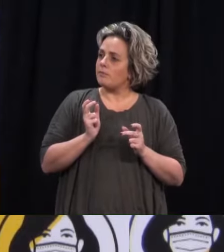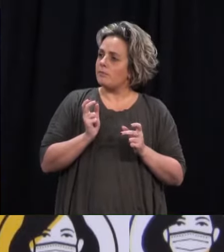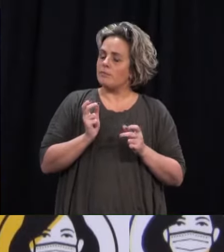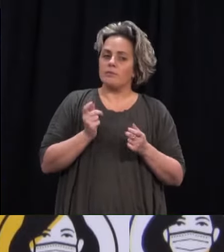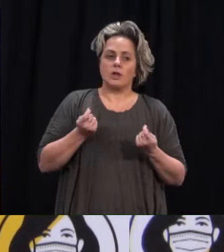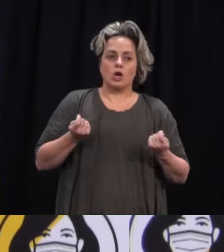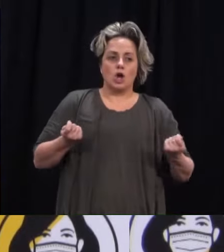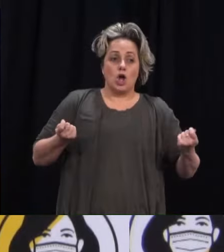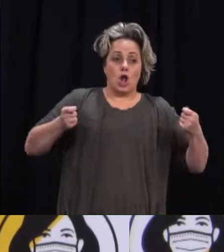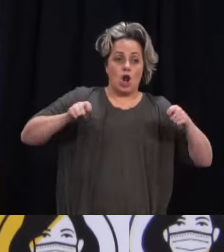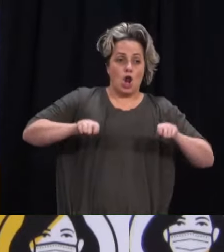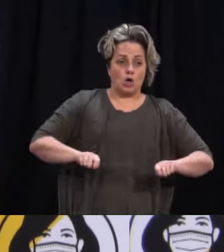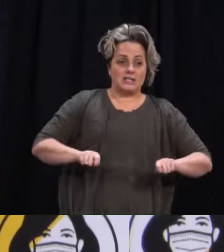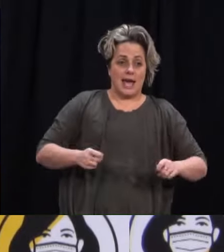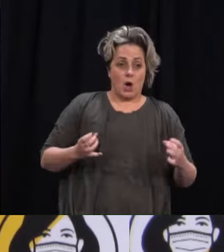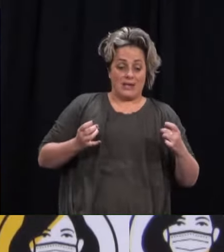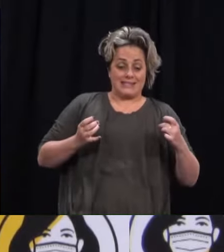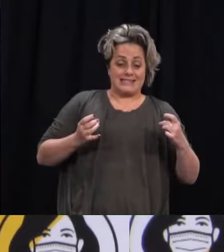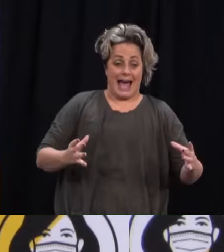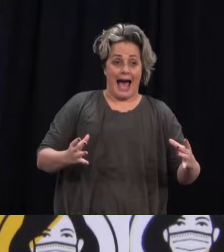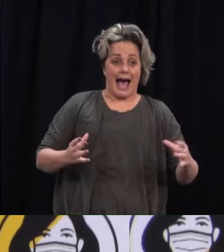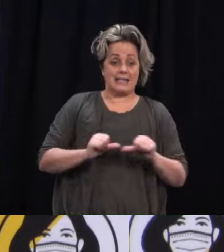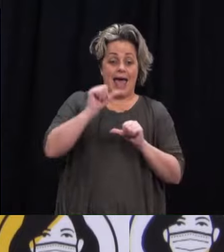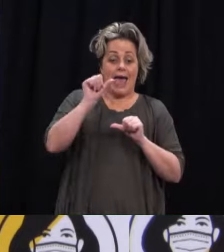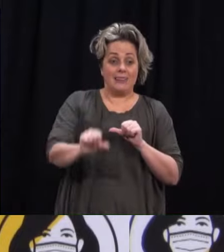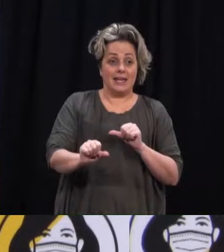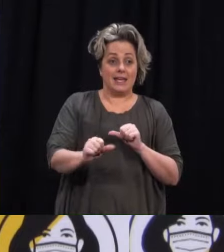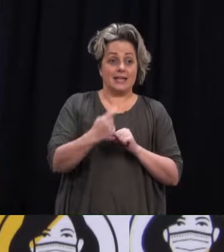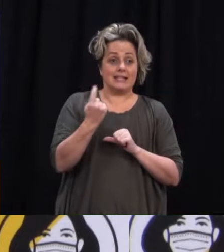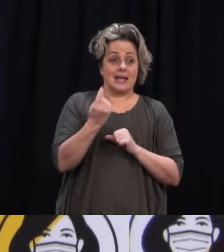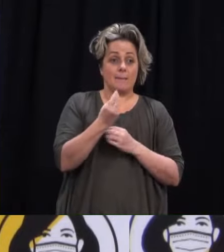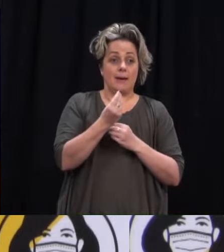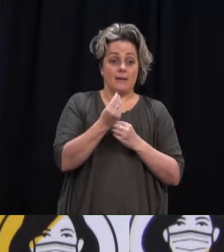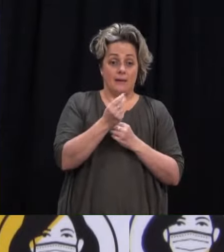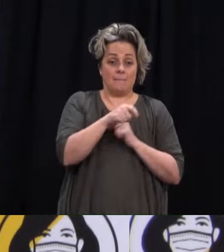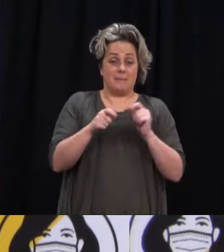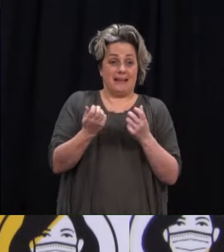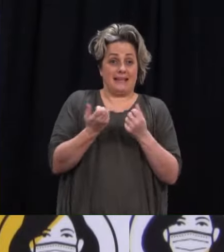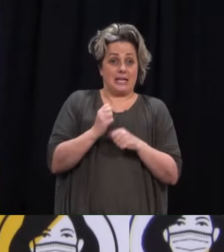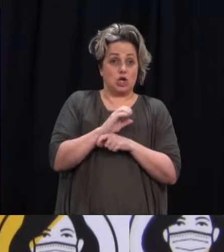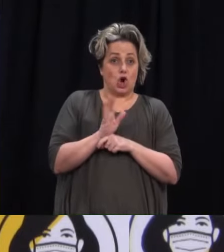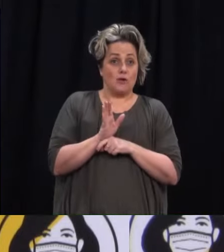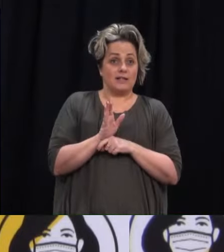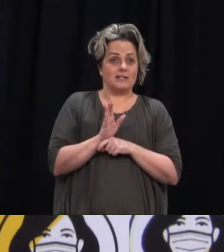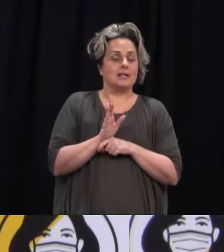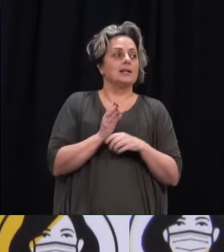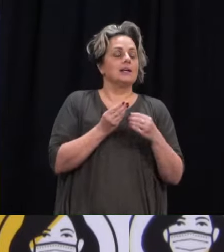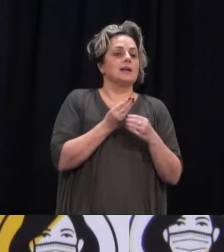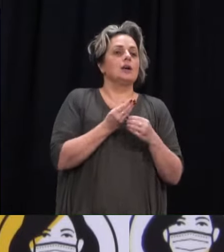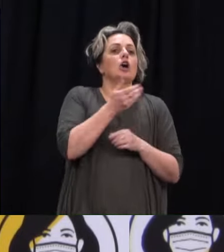really quick question. Can you confirm if any of the cases have been affected after the